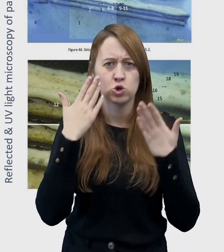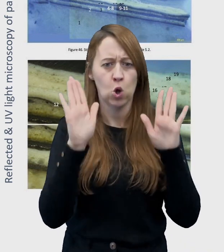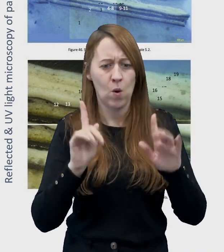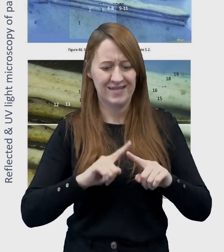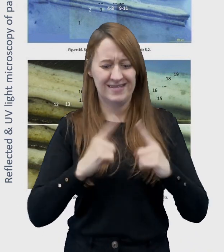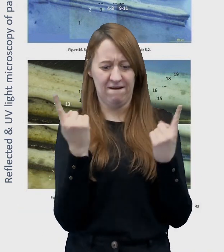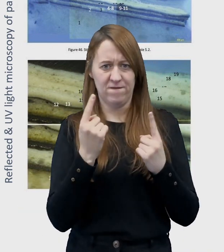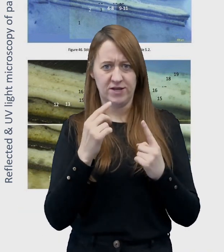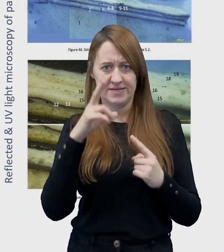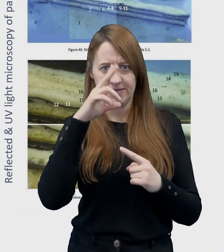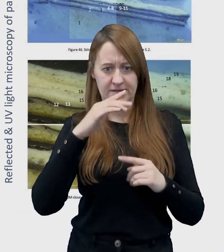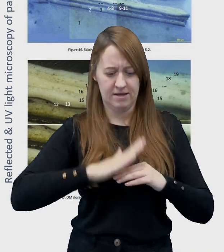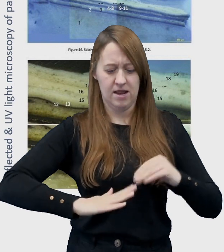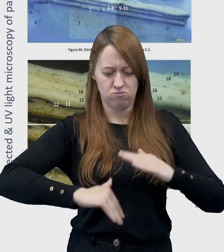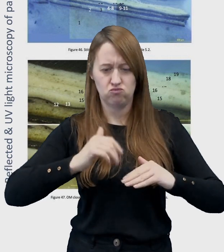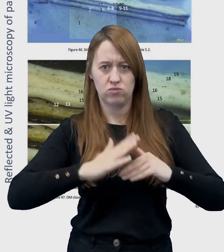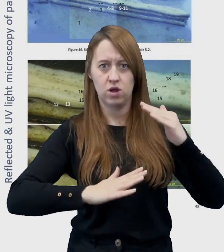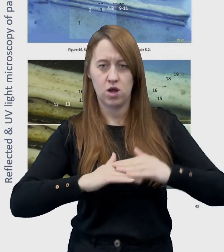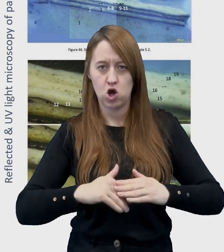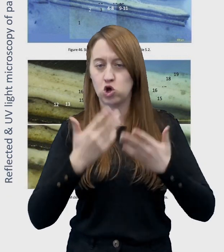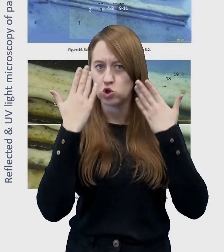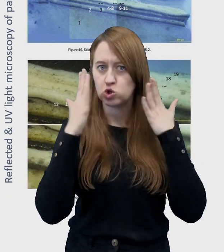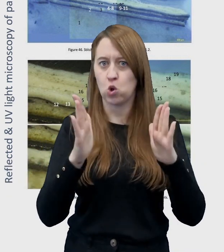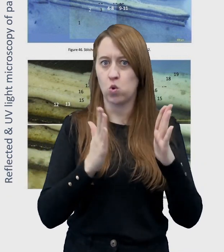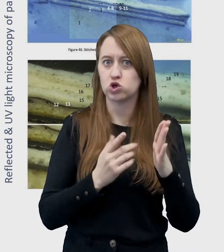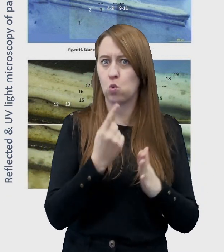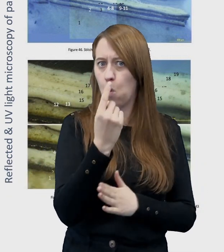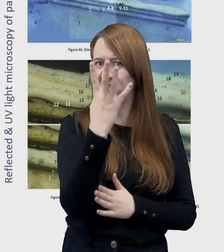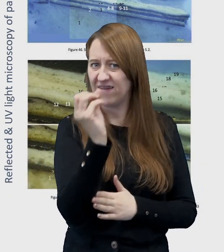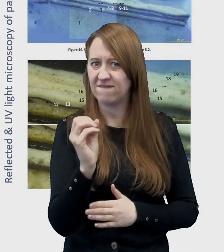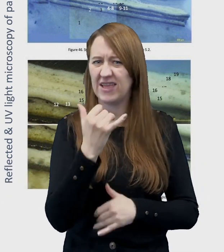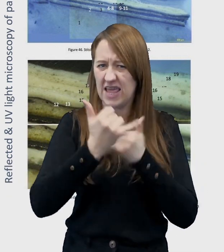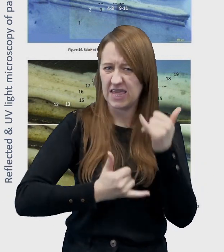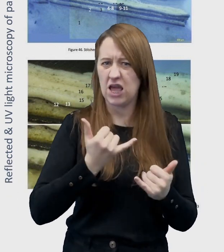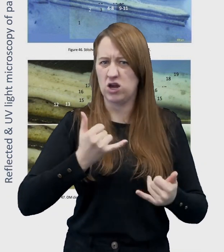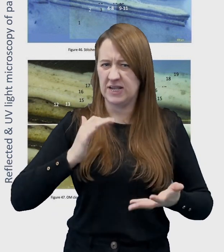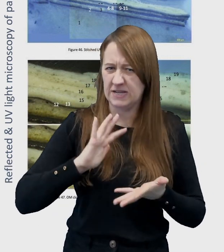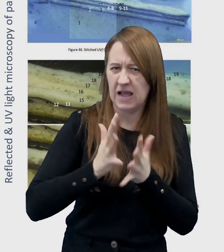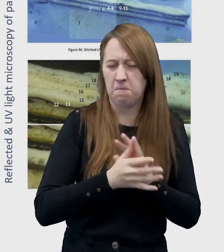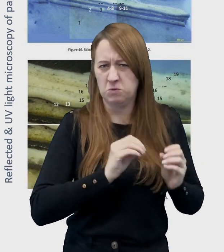cast has undergone and highlights the extent of damage that's been caused over the past 150 years as a result of travelling and display.